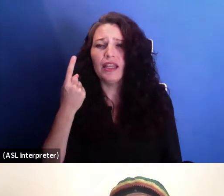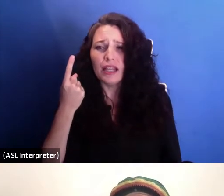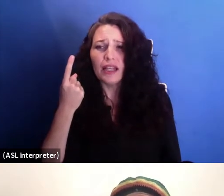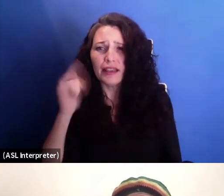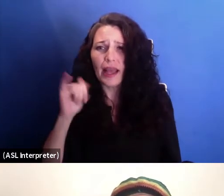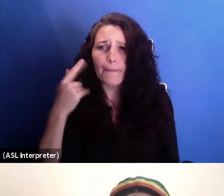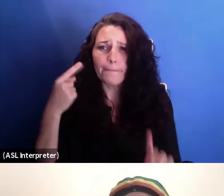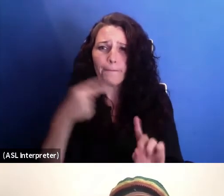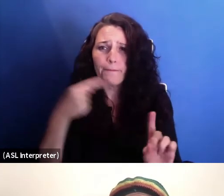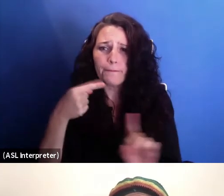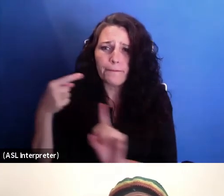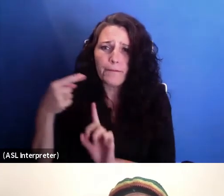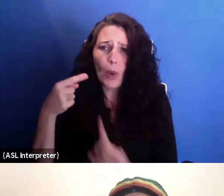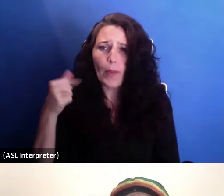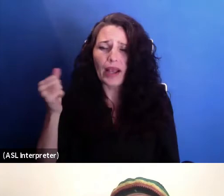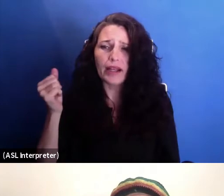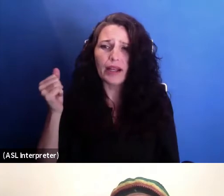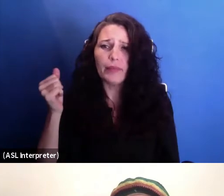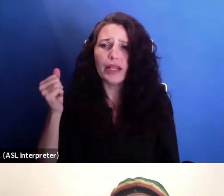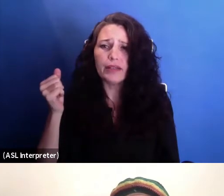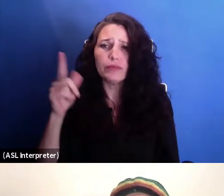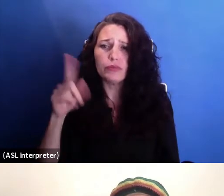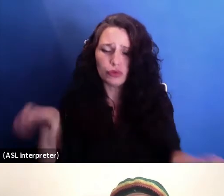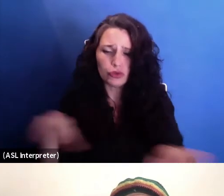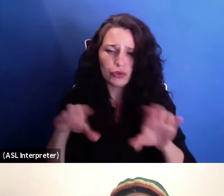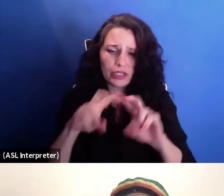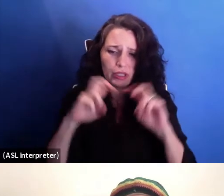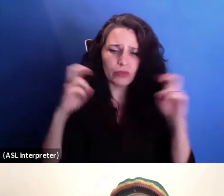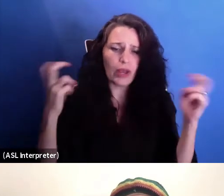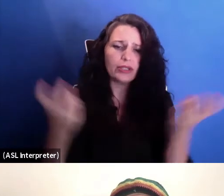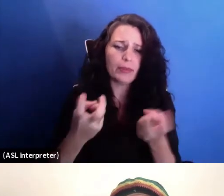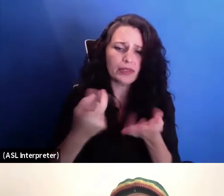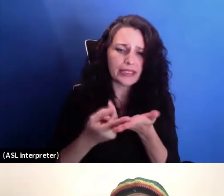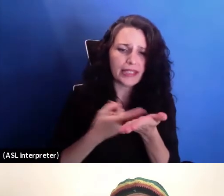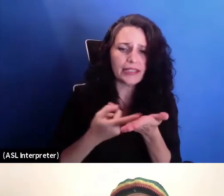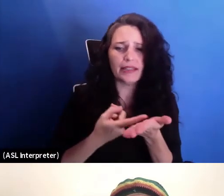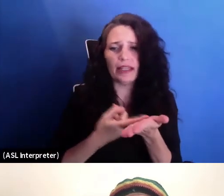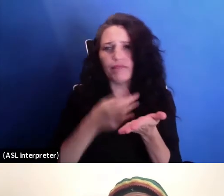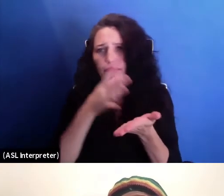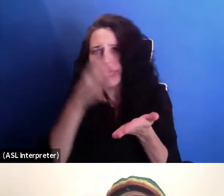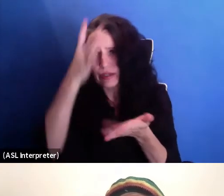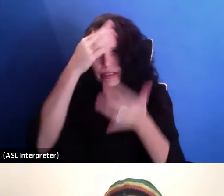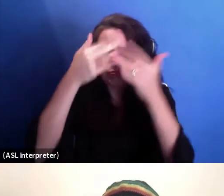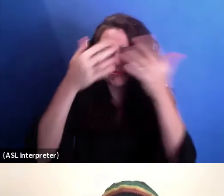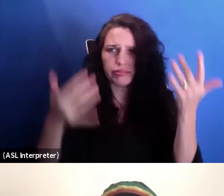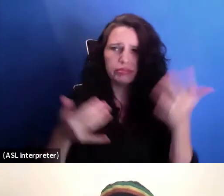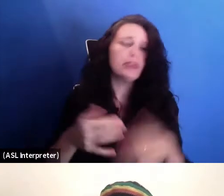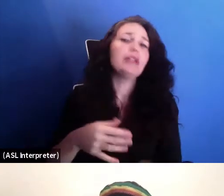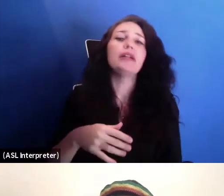about our message to parents. So the one thing that must have emerged from the video too,